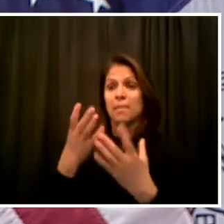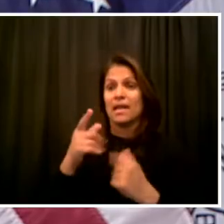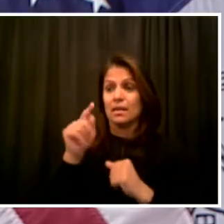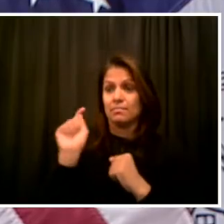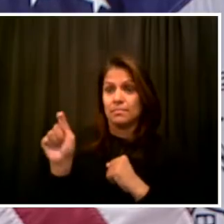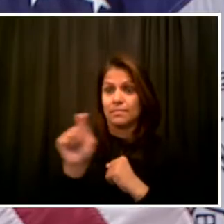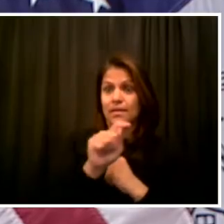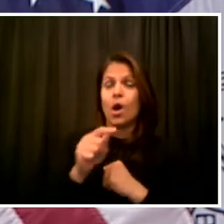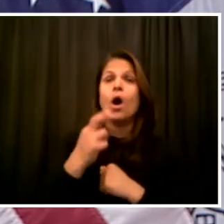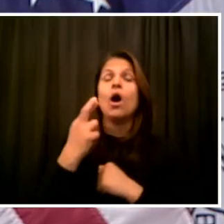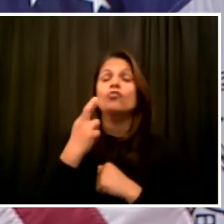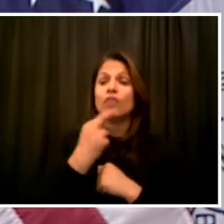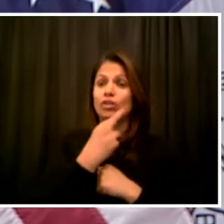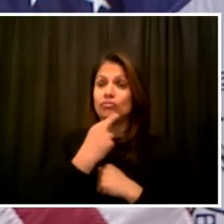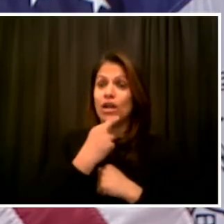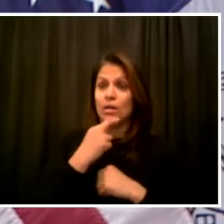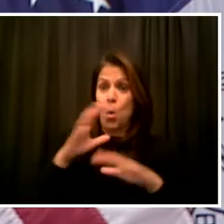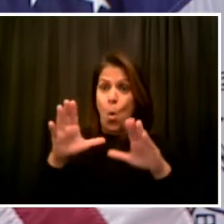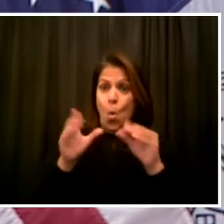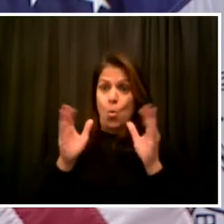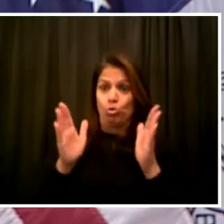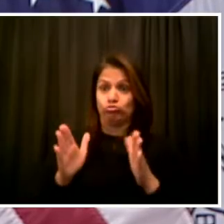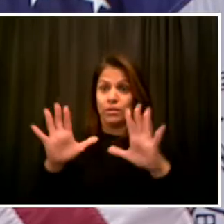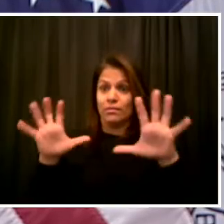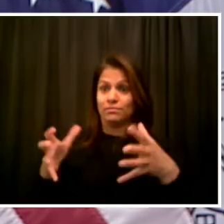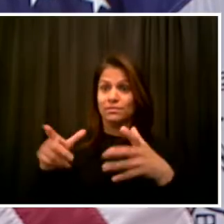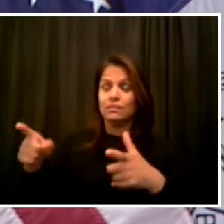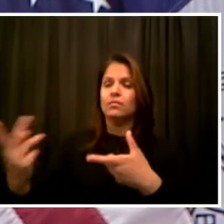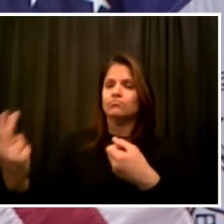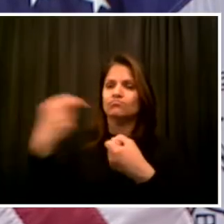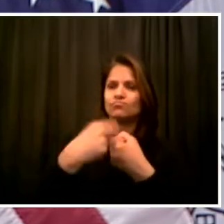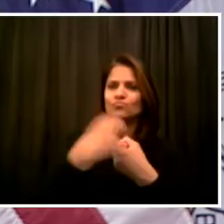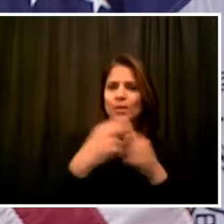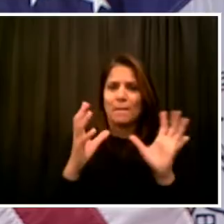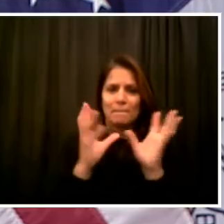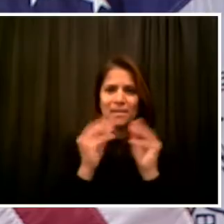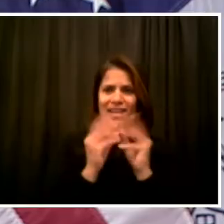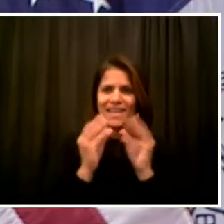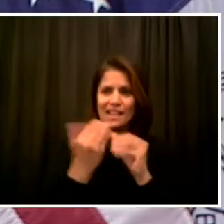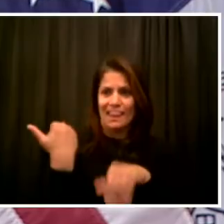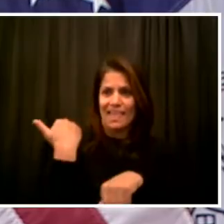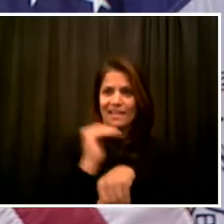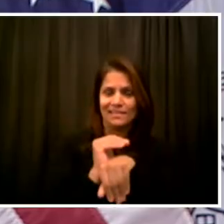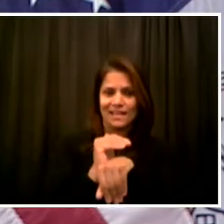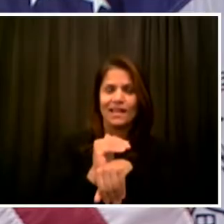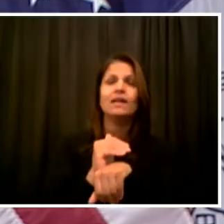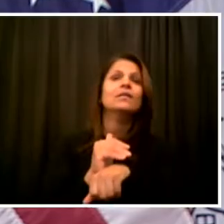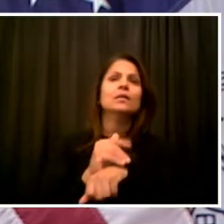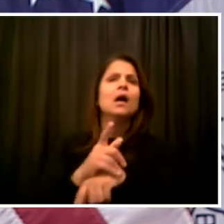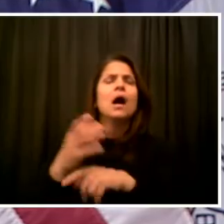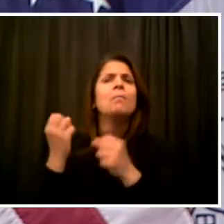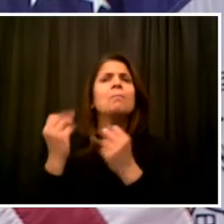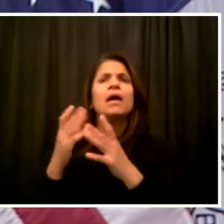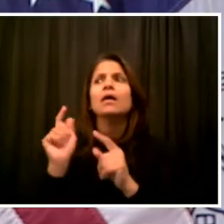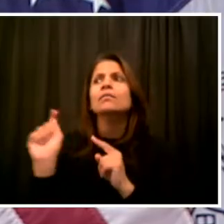CALL LAST NIGHT. THEY'RE MAKING A GREAT CASE THAT THIS COULD BE A FFDIERENCEMA KR,E BUT WHAT I'VE